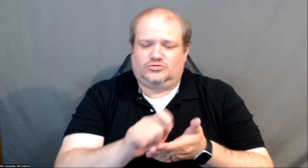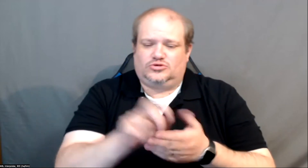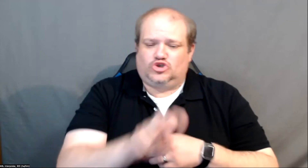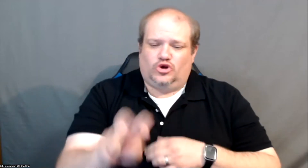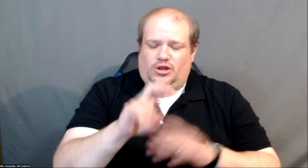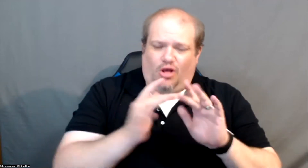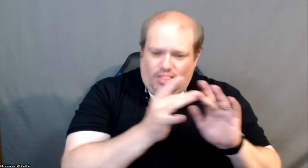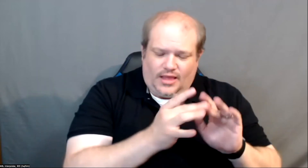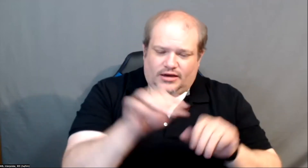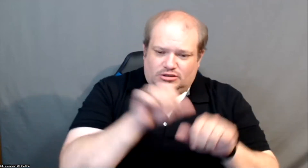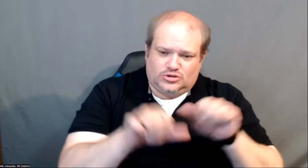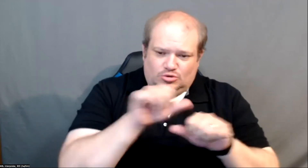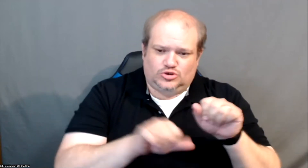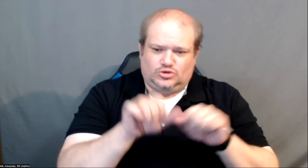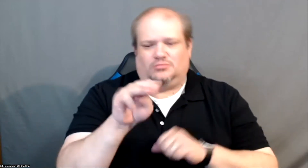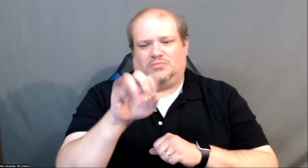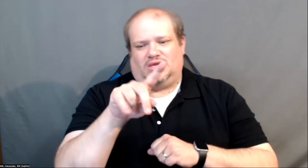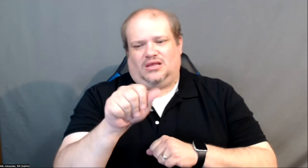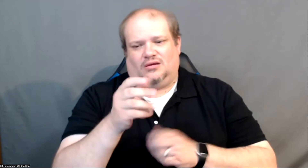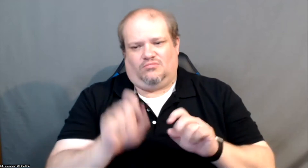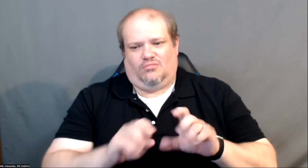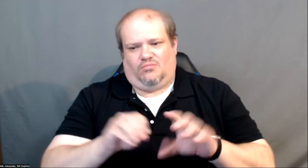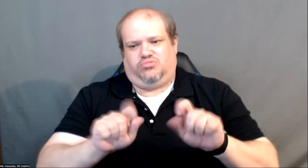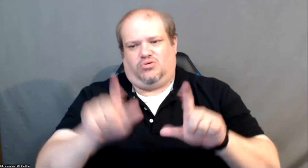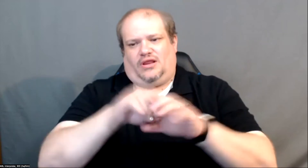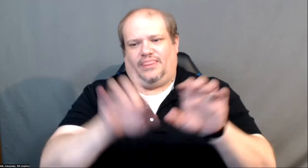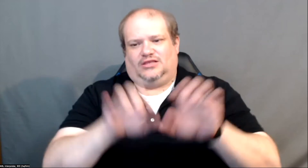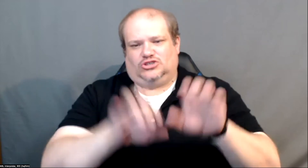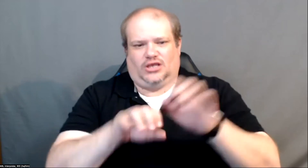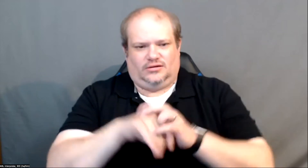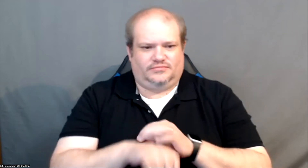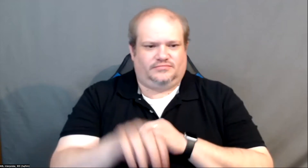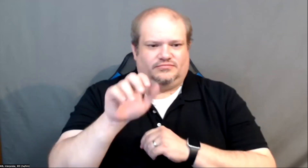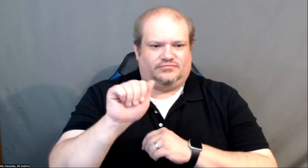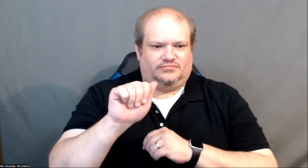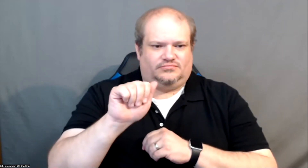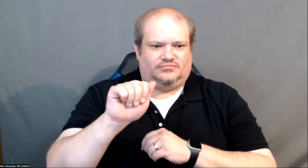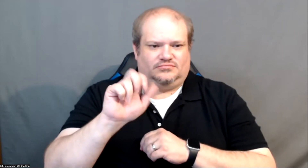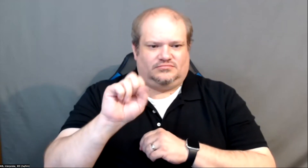socials are also, we'll put those in the chat as well. Ashia’s book is also coming out April 2023.